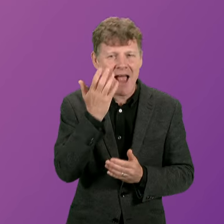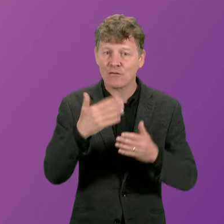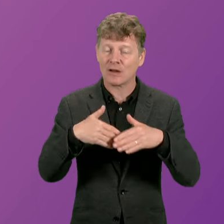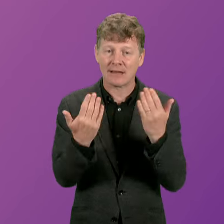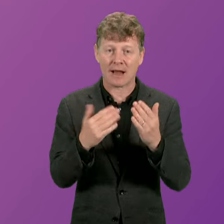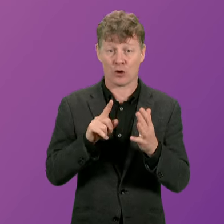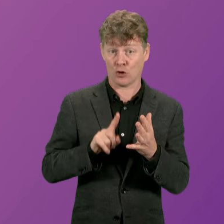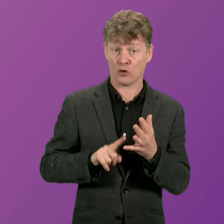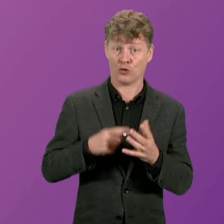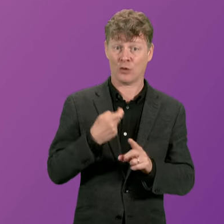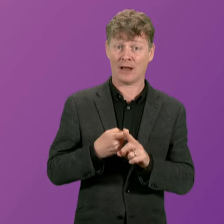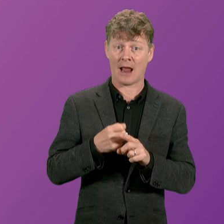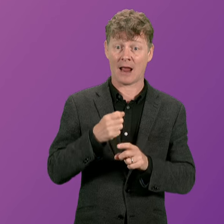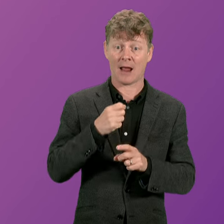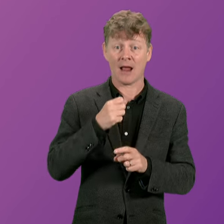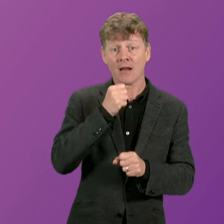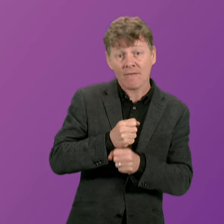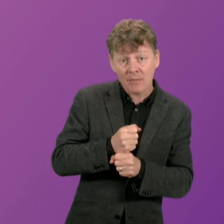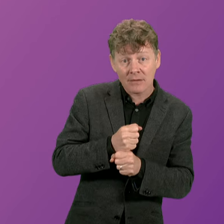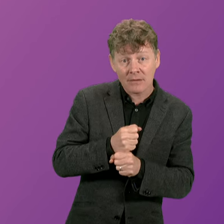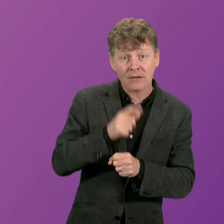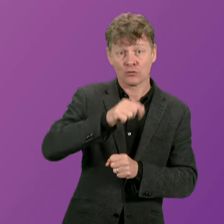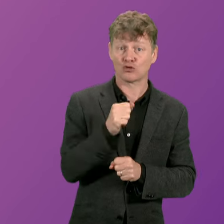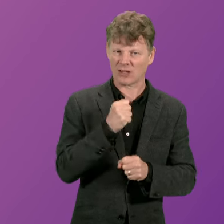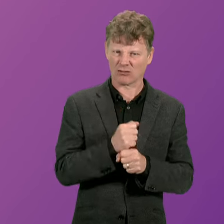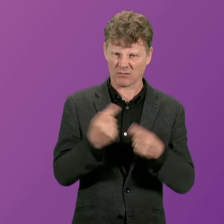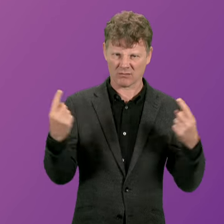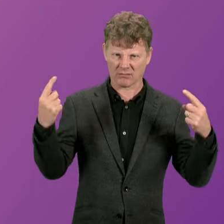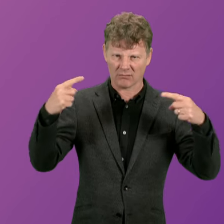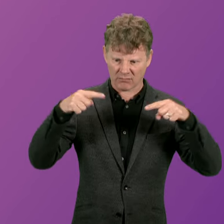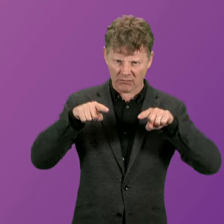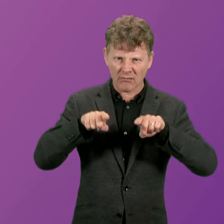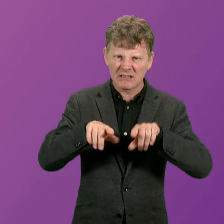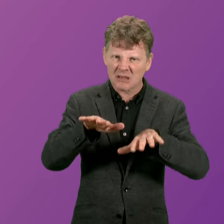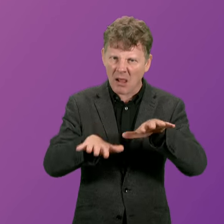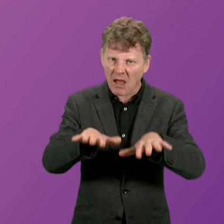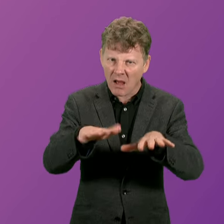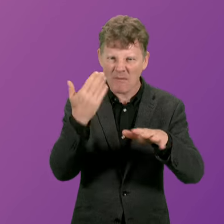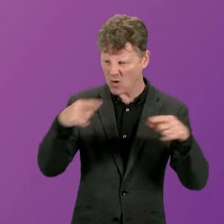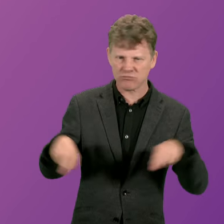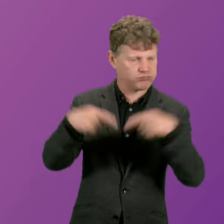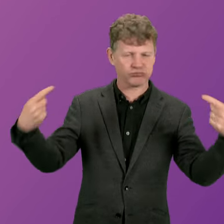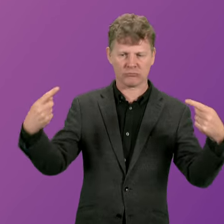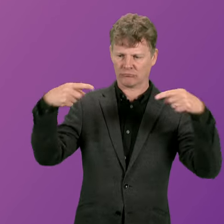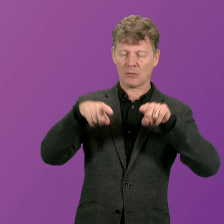more and more alike. Let us not forget how Boris Johnson was judged when he thought that he could